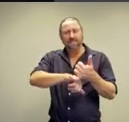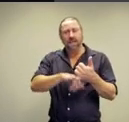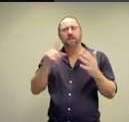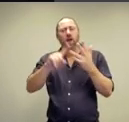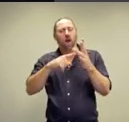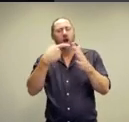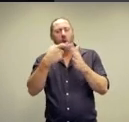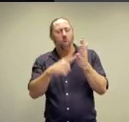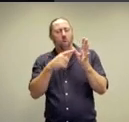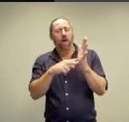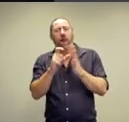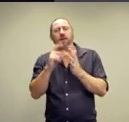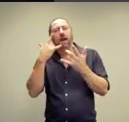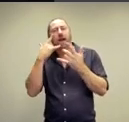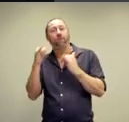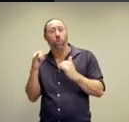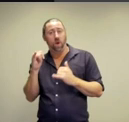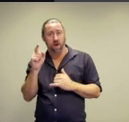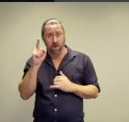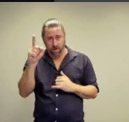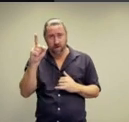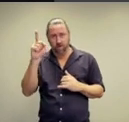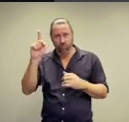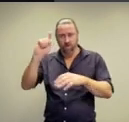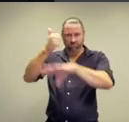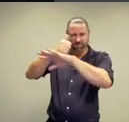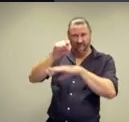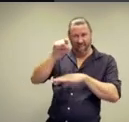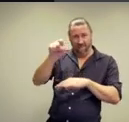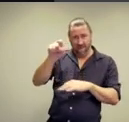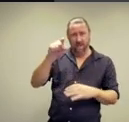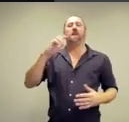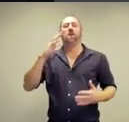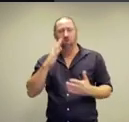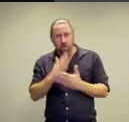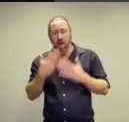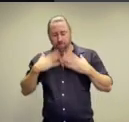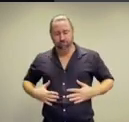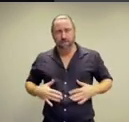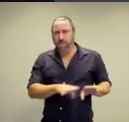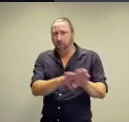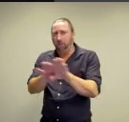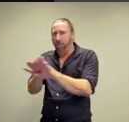California was kind of the hub of this movement. They were extremely aesthetic,